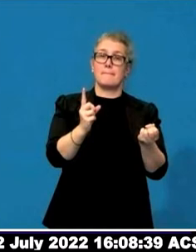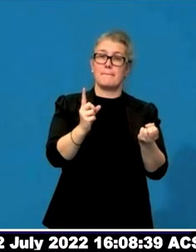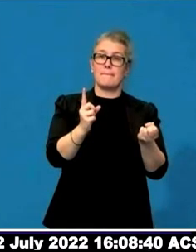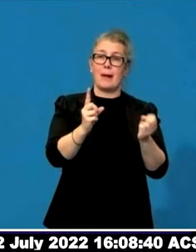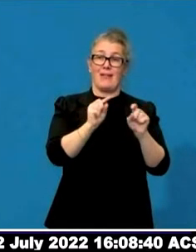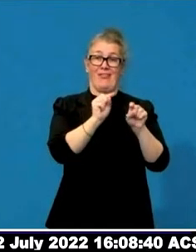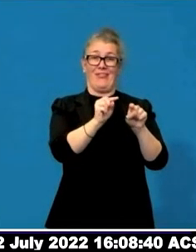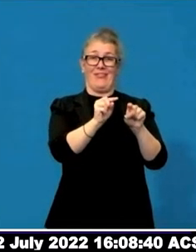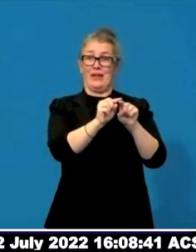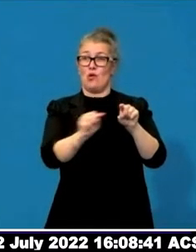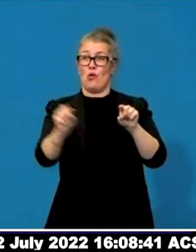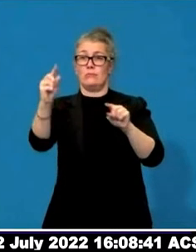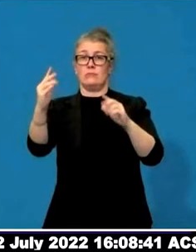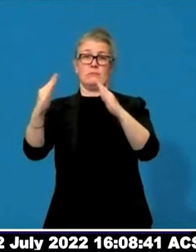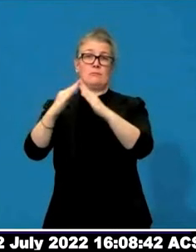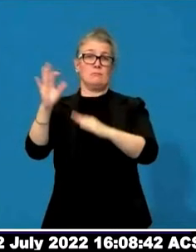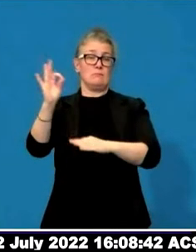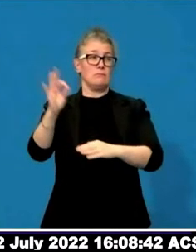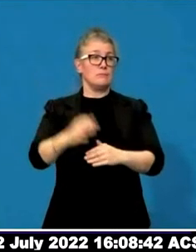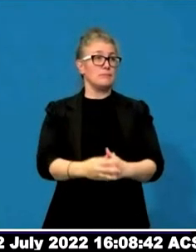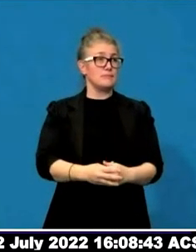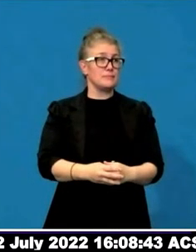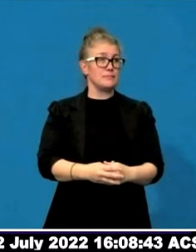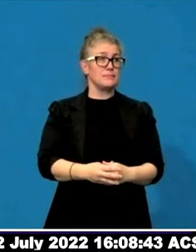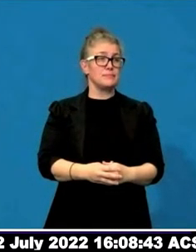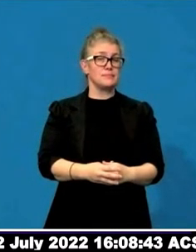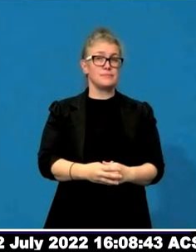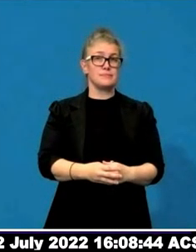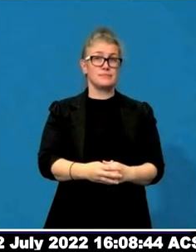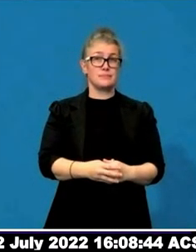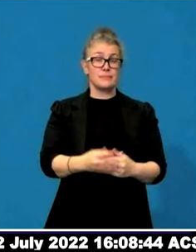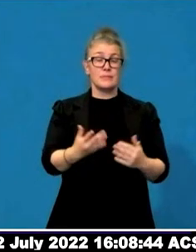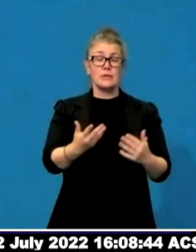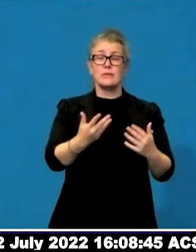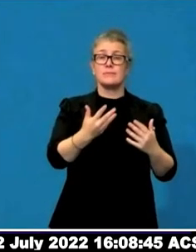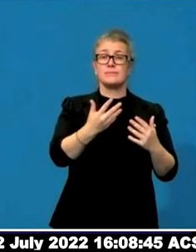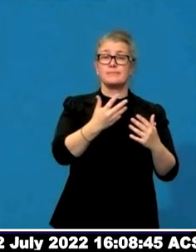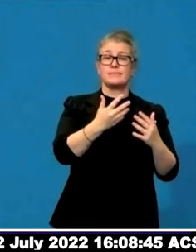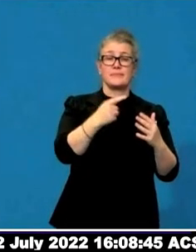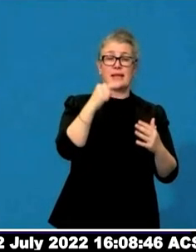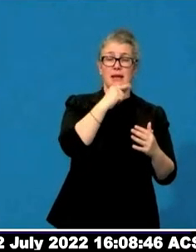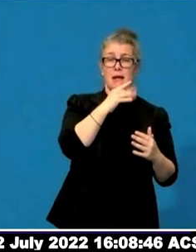Like, have you heard about that services before? No. Not really.